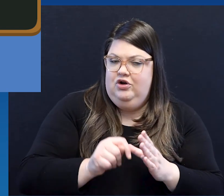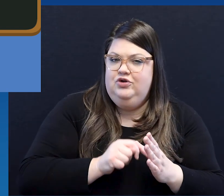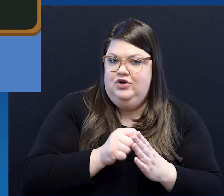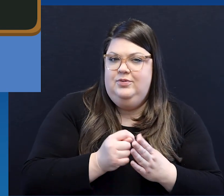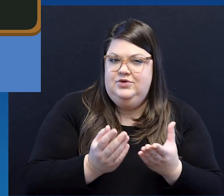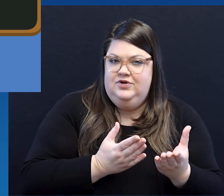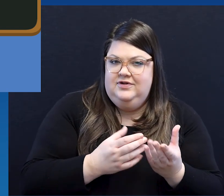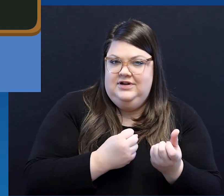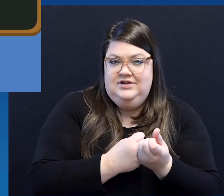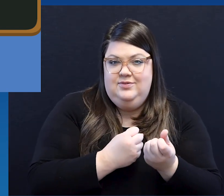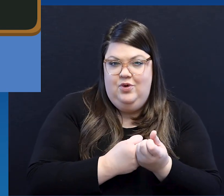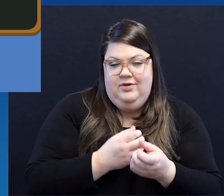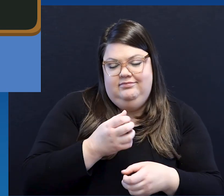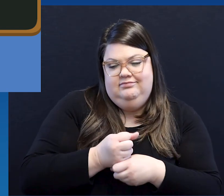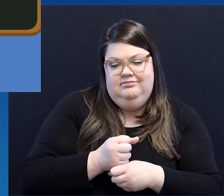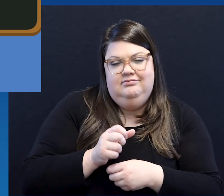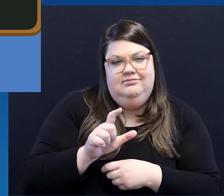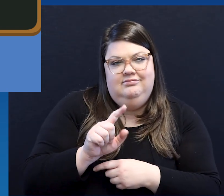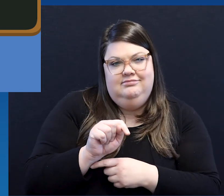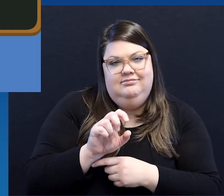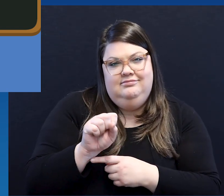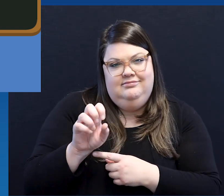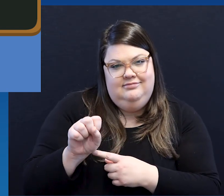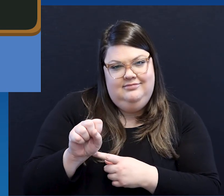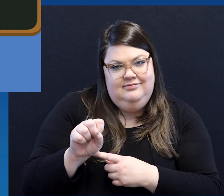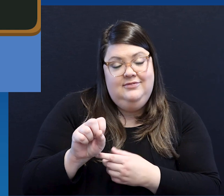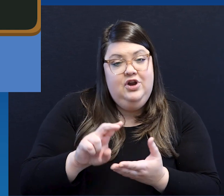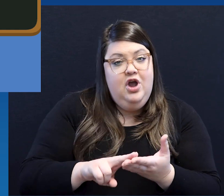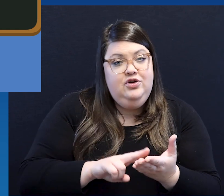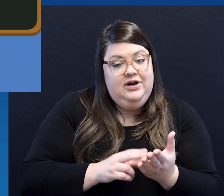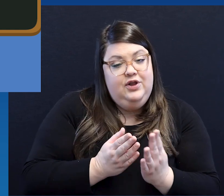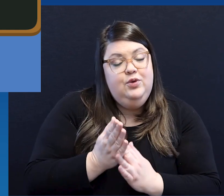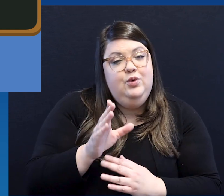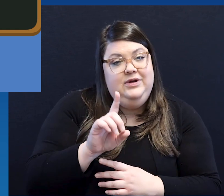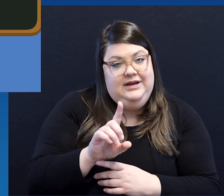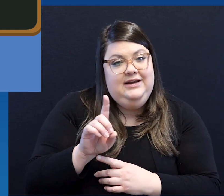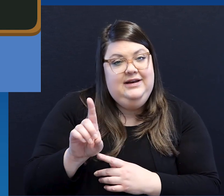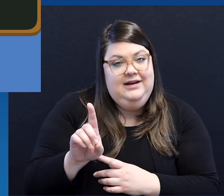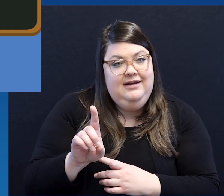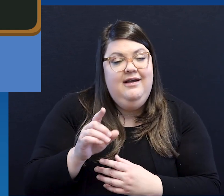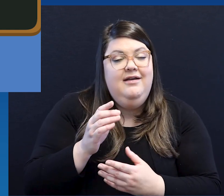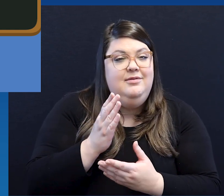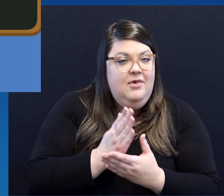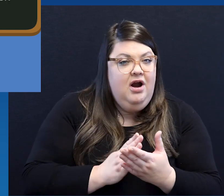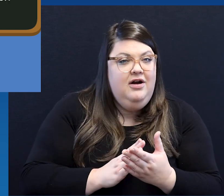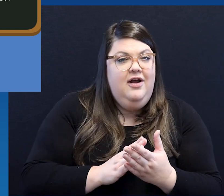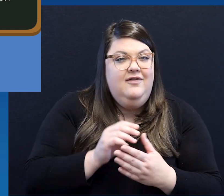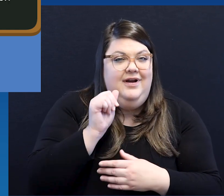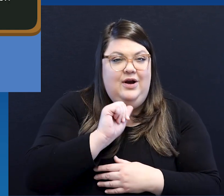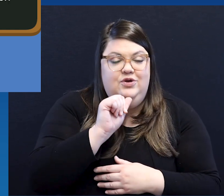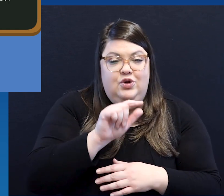As of October 1, 2019, eligible members qualify for physical and behavioral health services